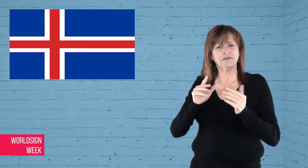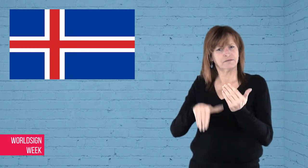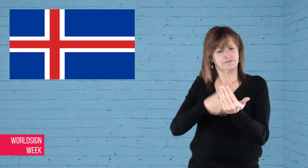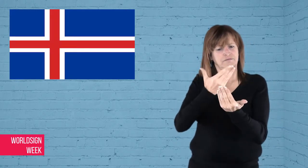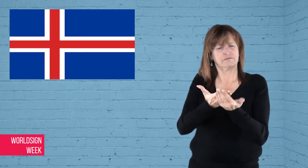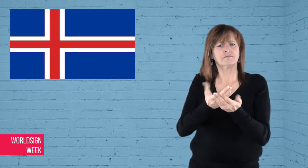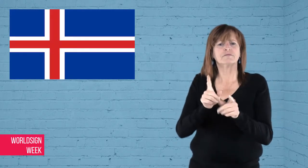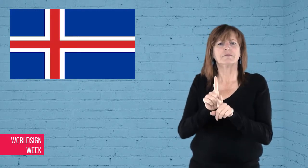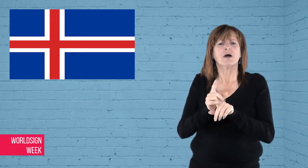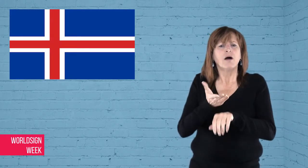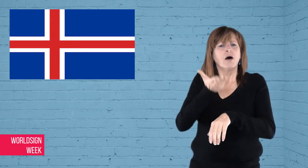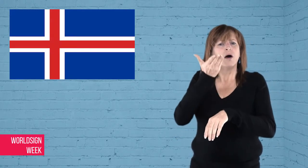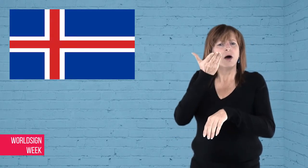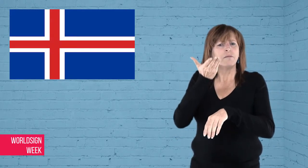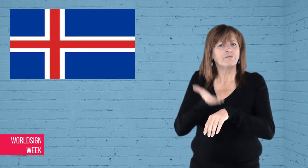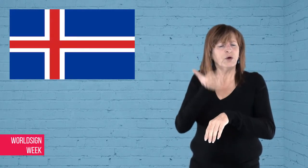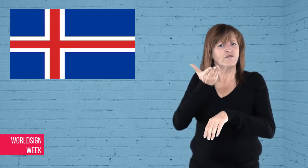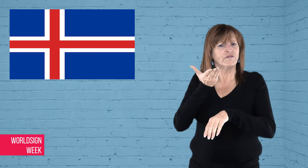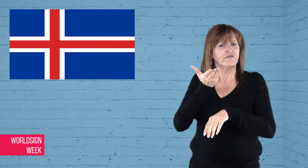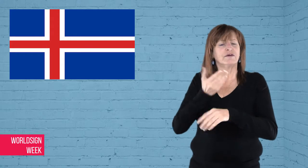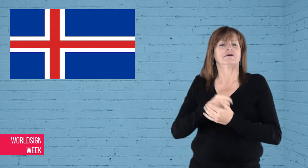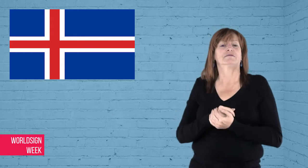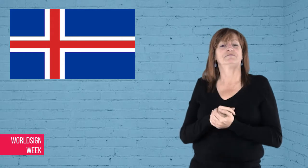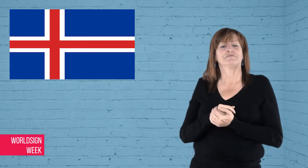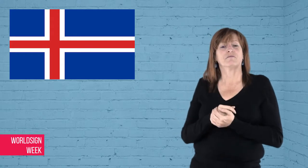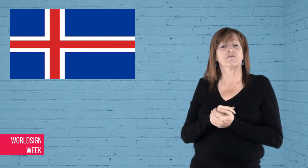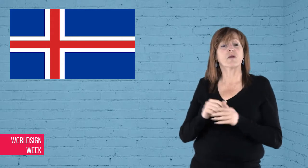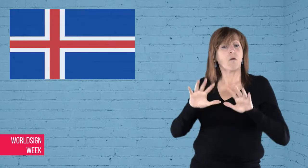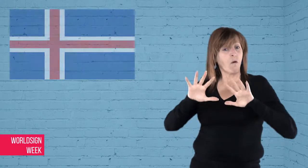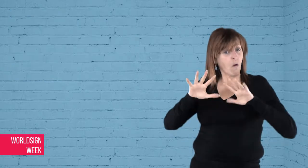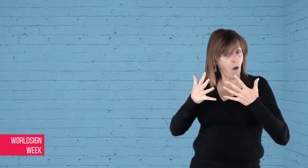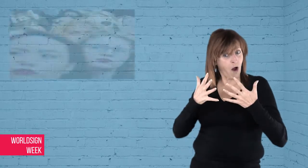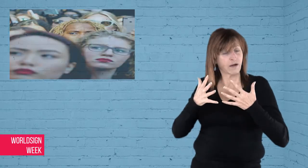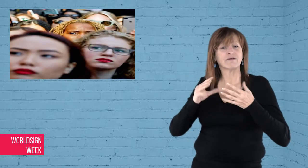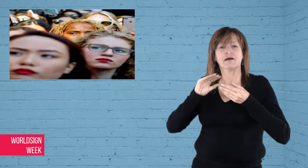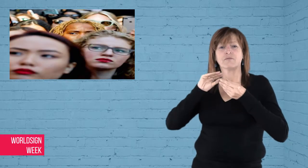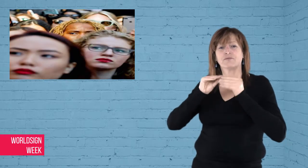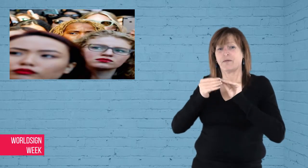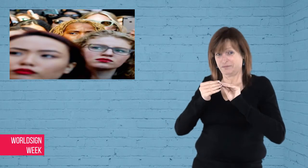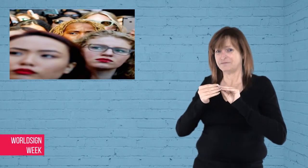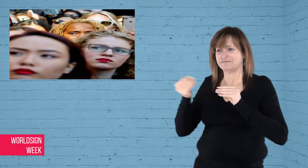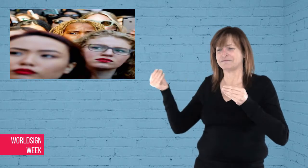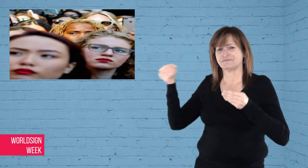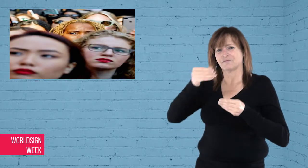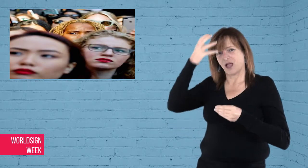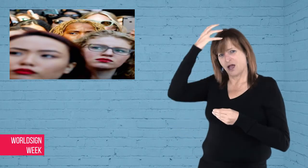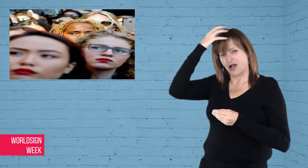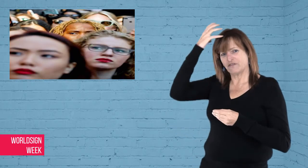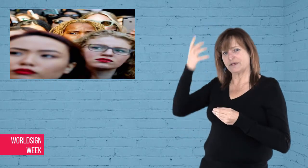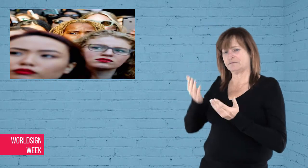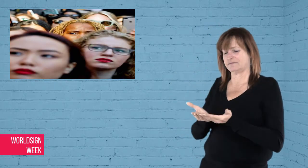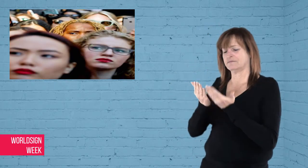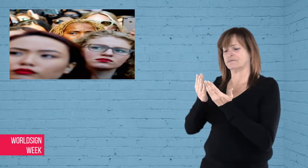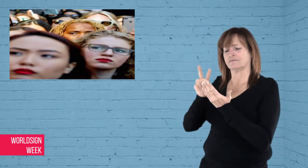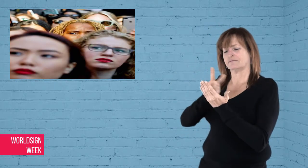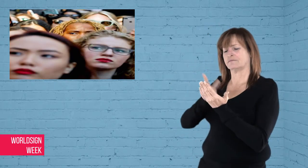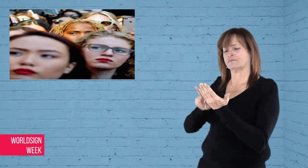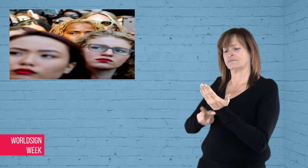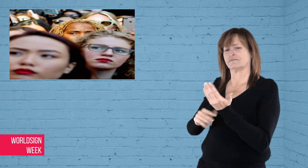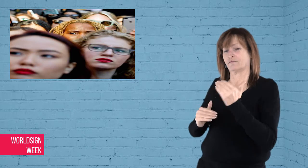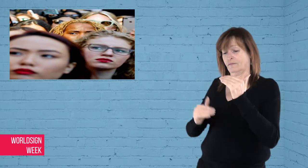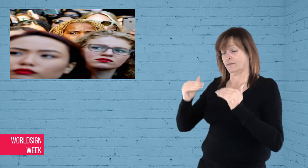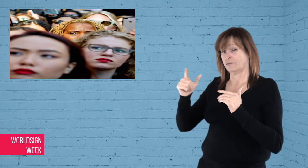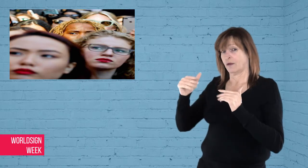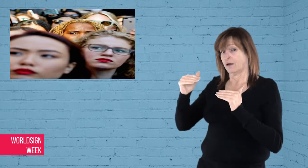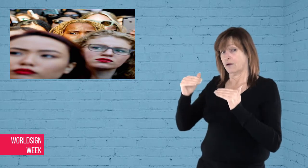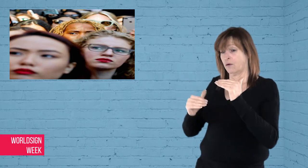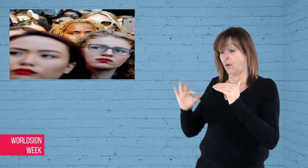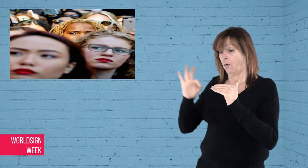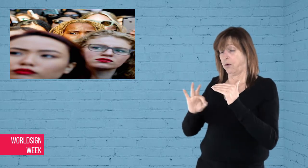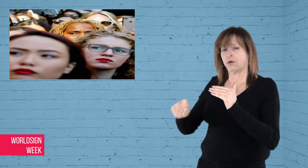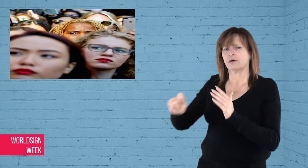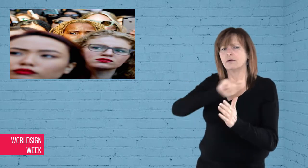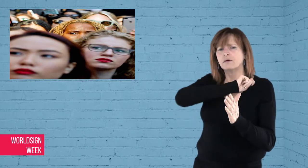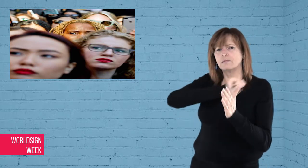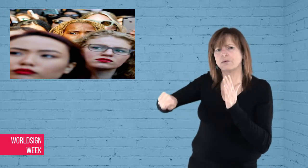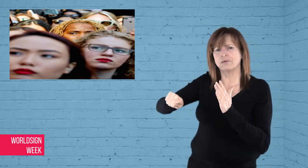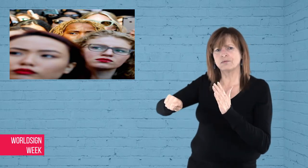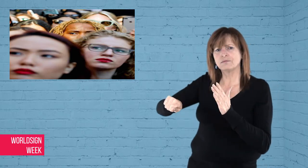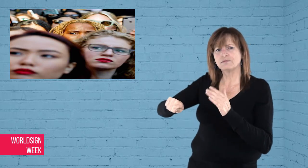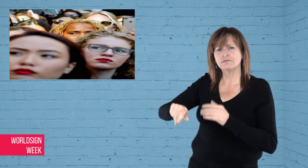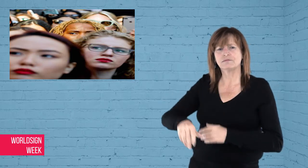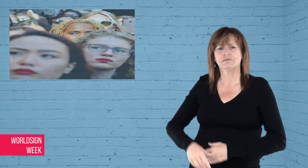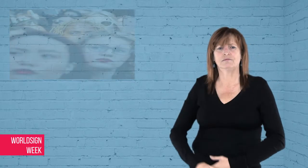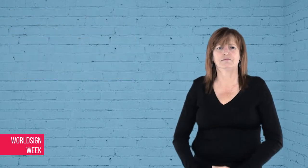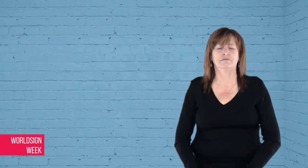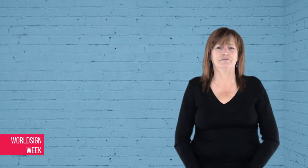face audits and possible fines.